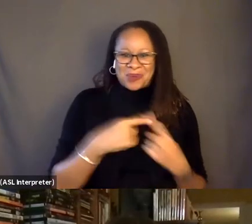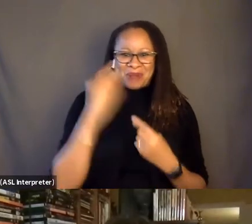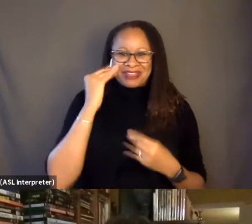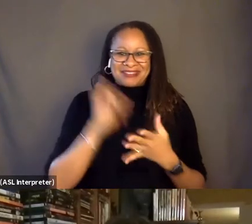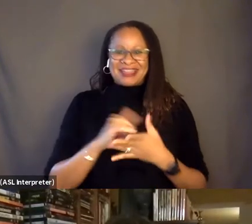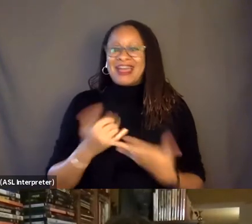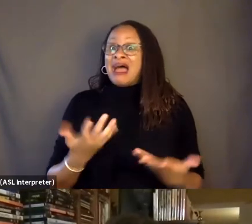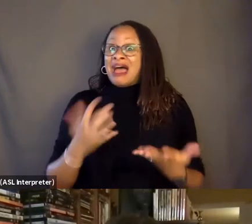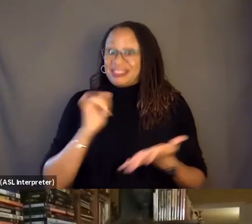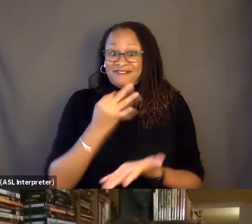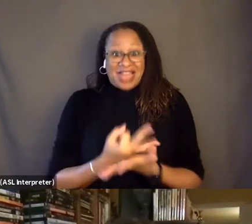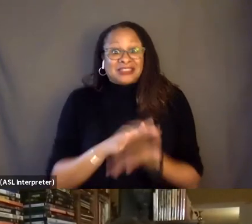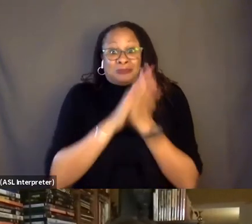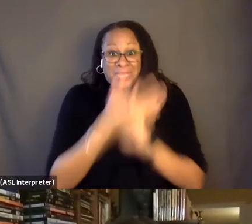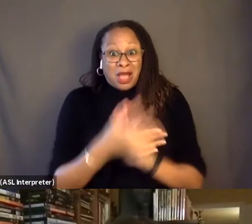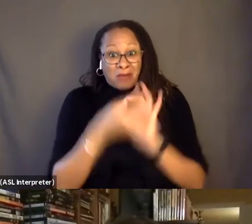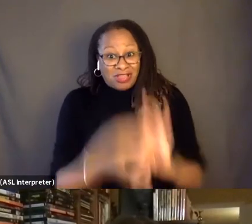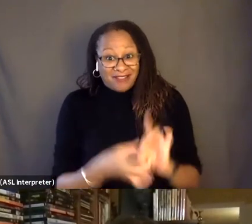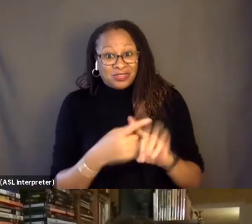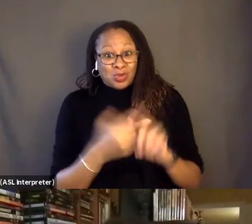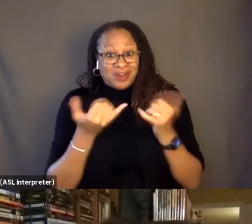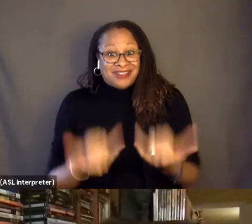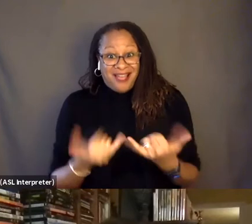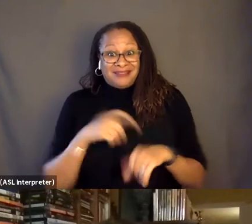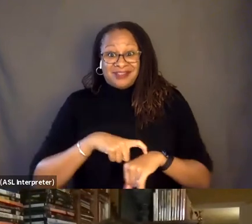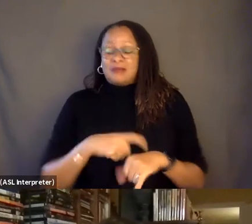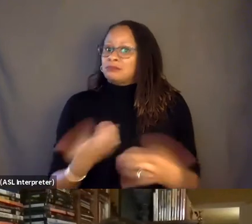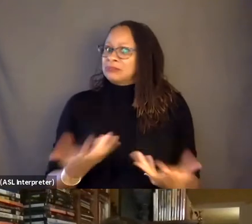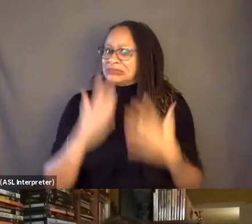is really kind of sad because the, you know when we premiered at Sundance,